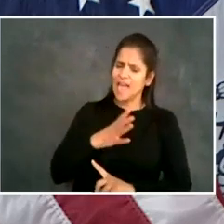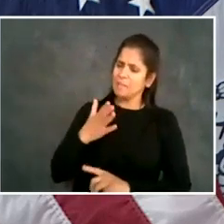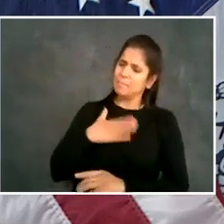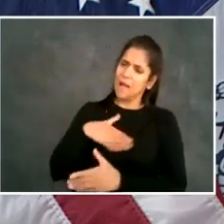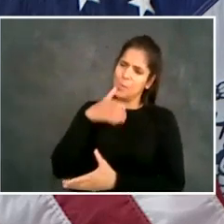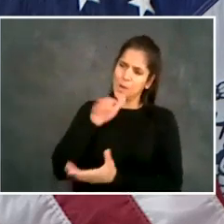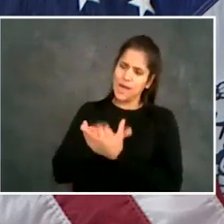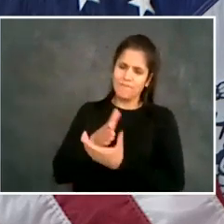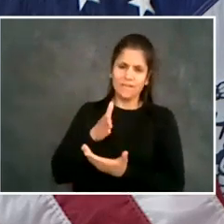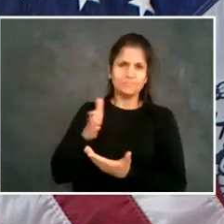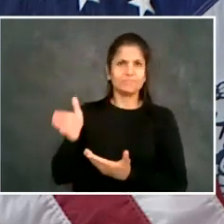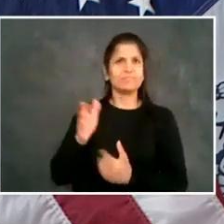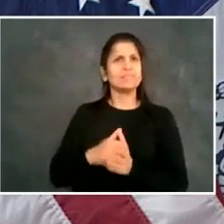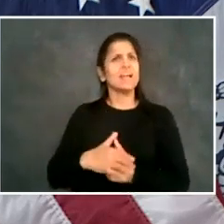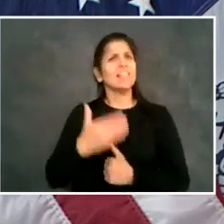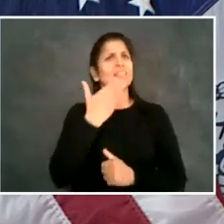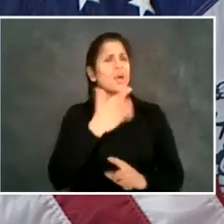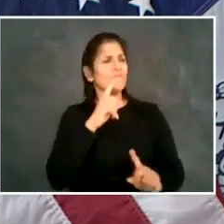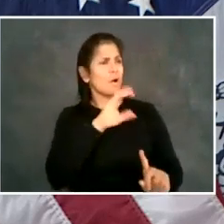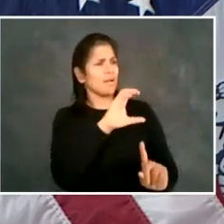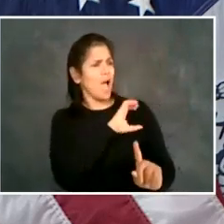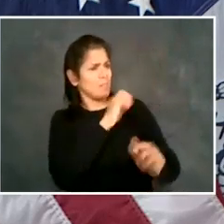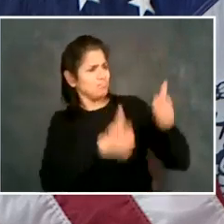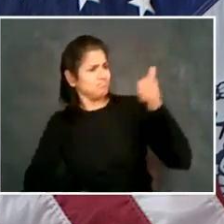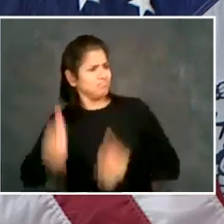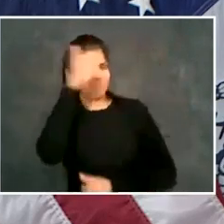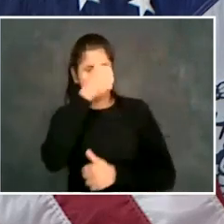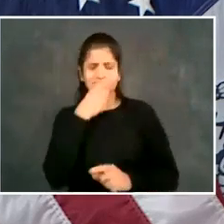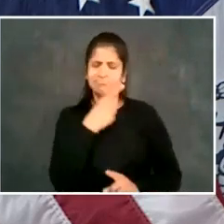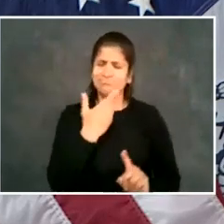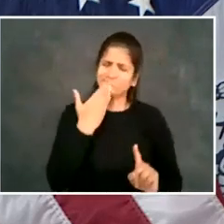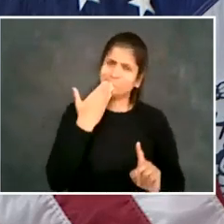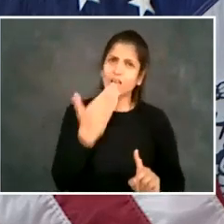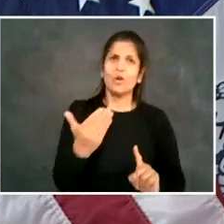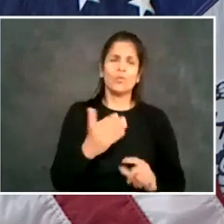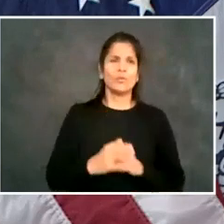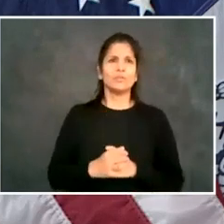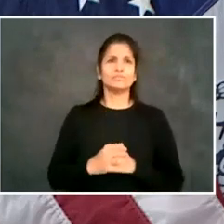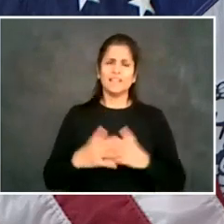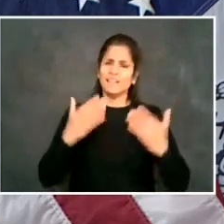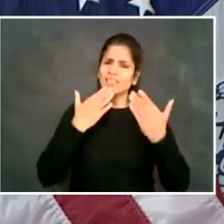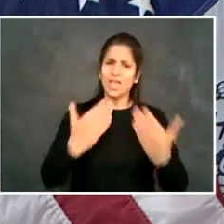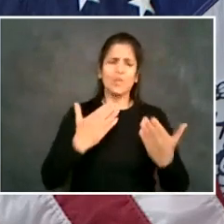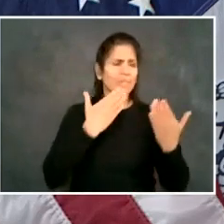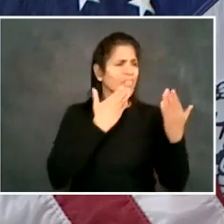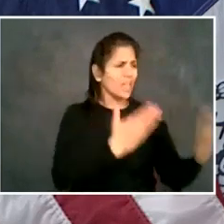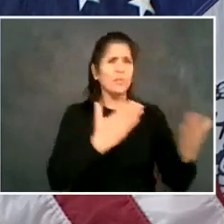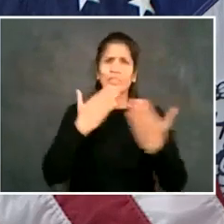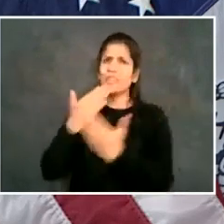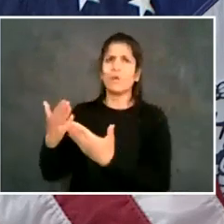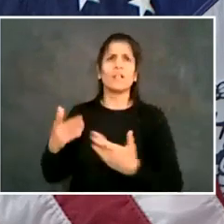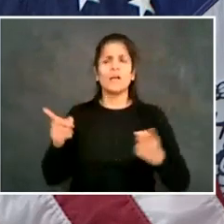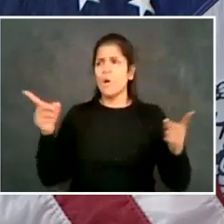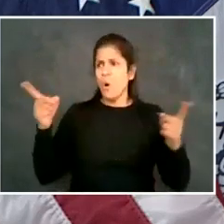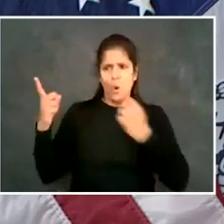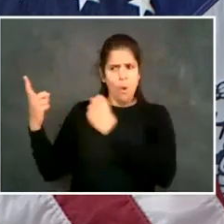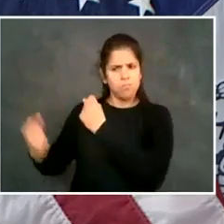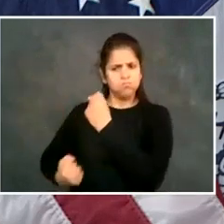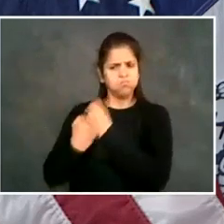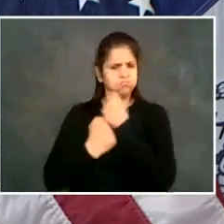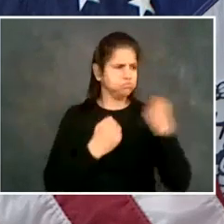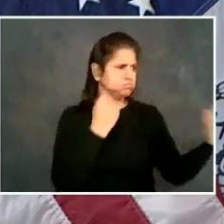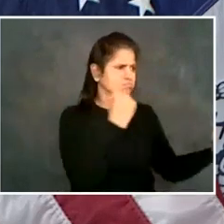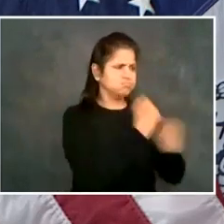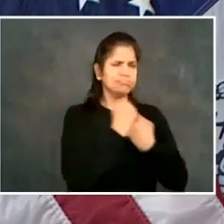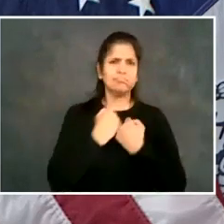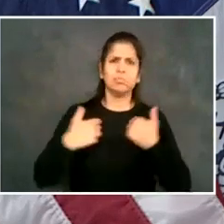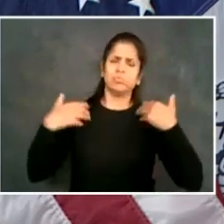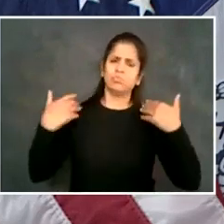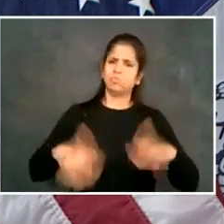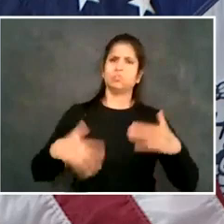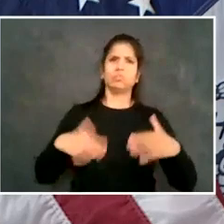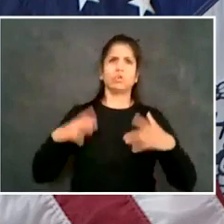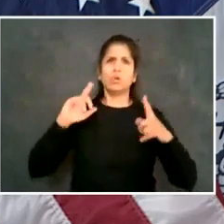AND OUR POLICE COMMISSIONER.